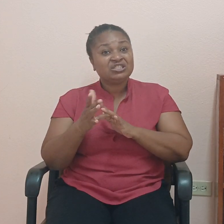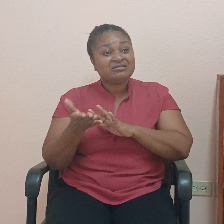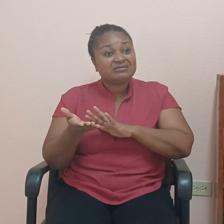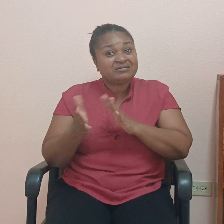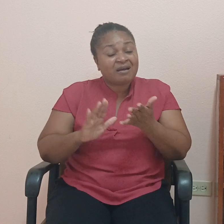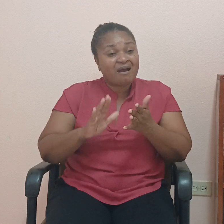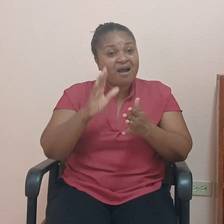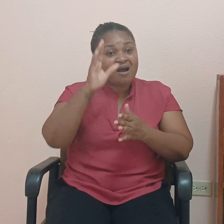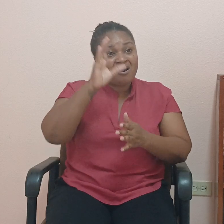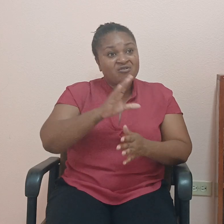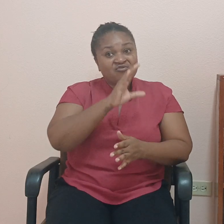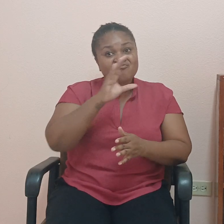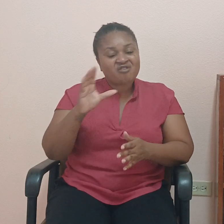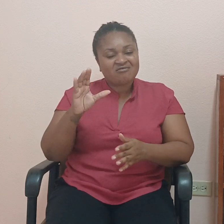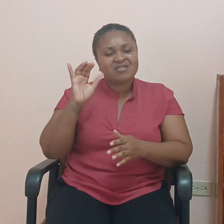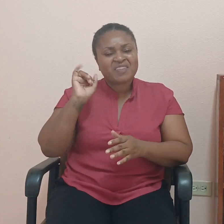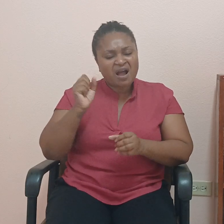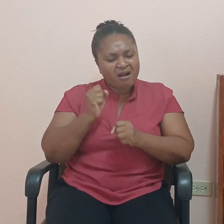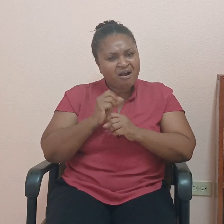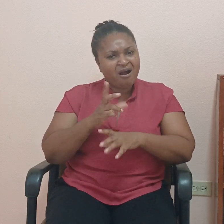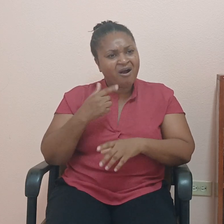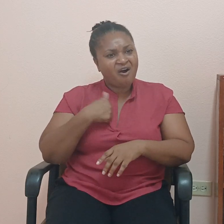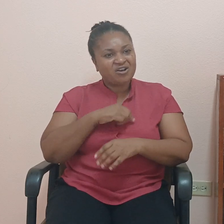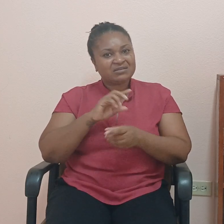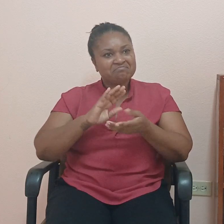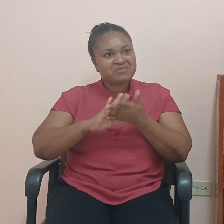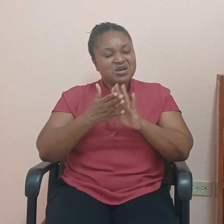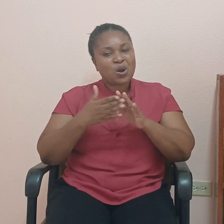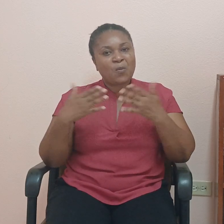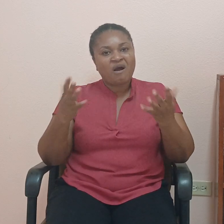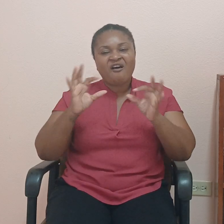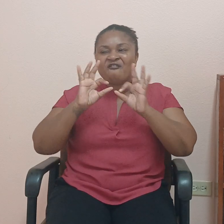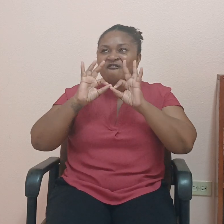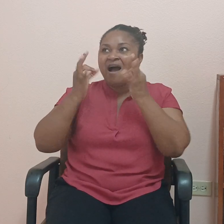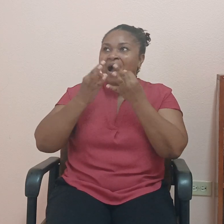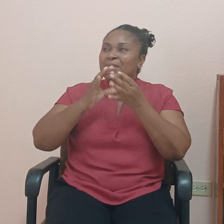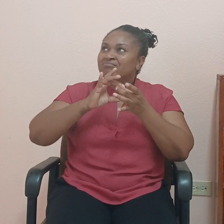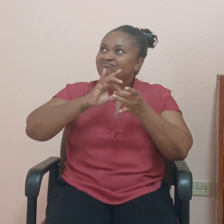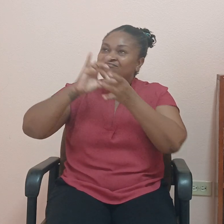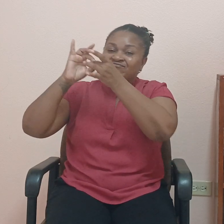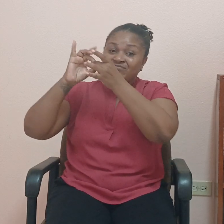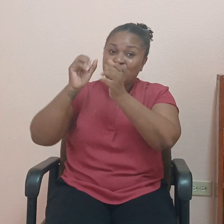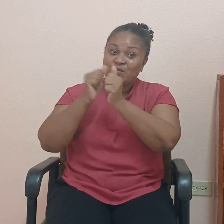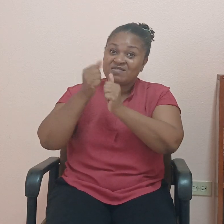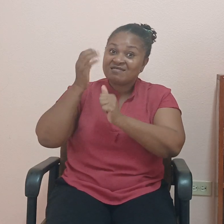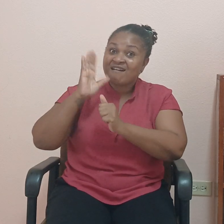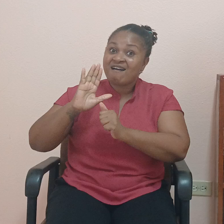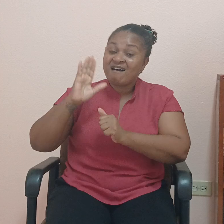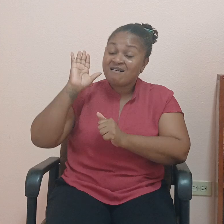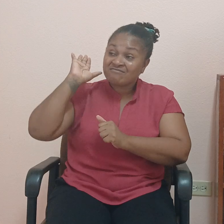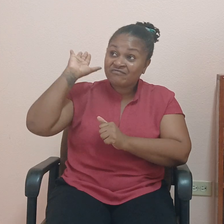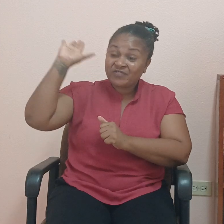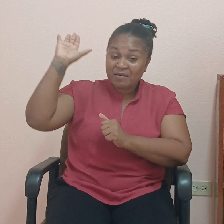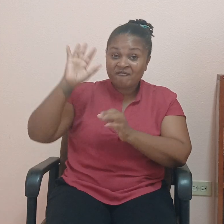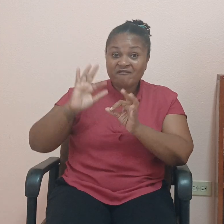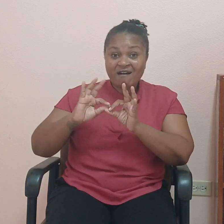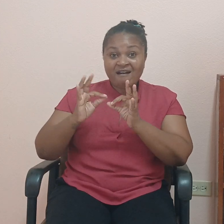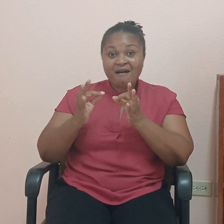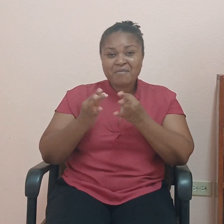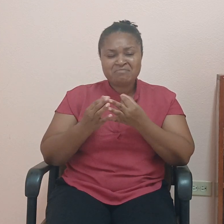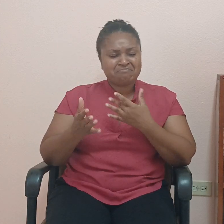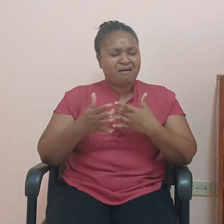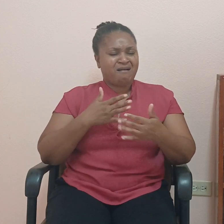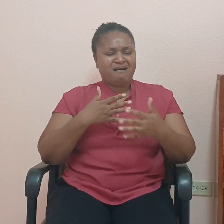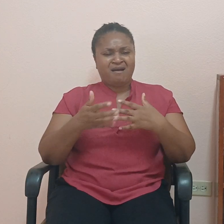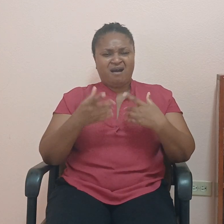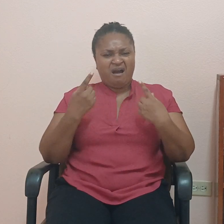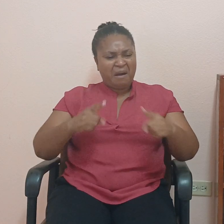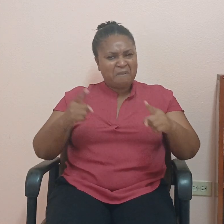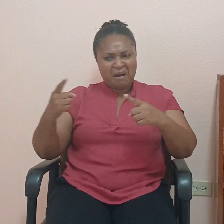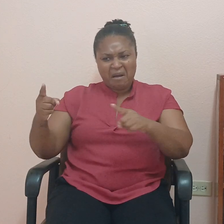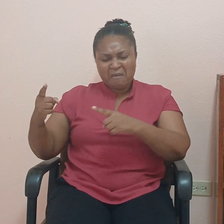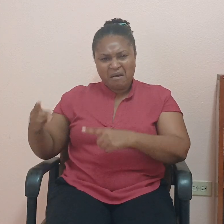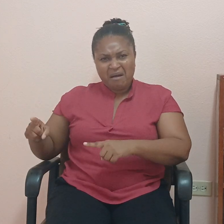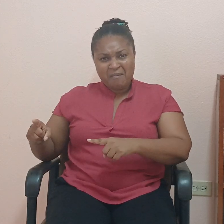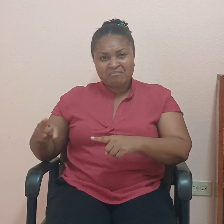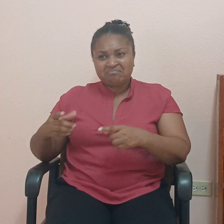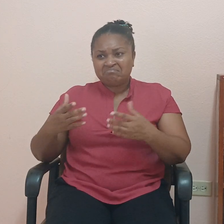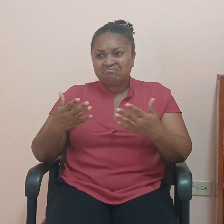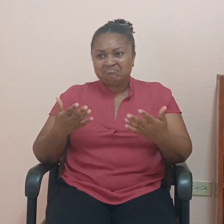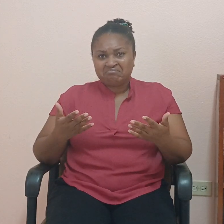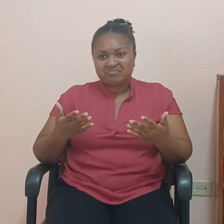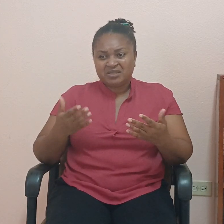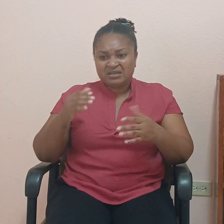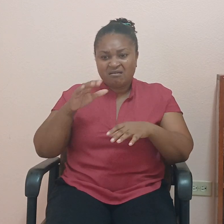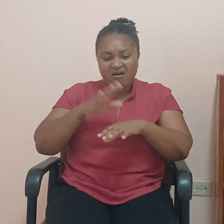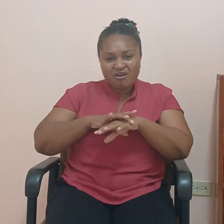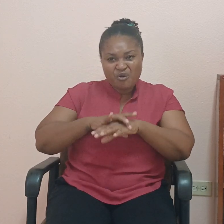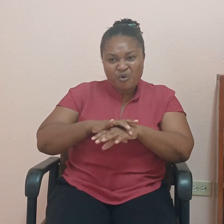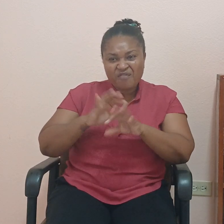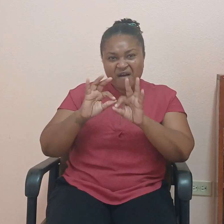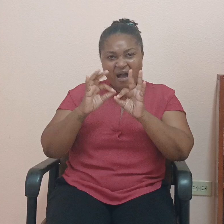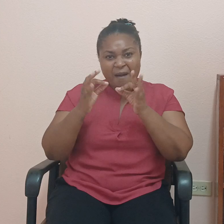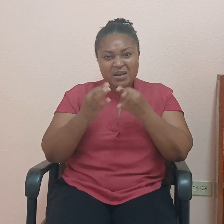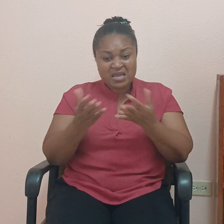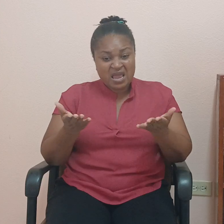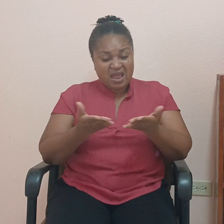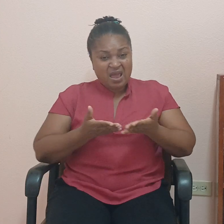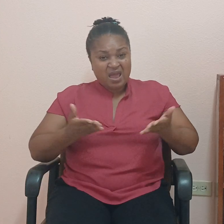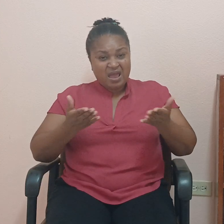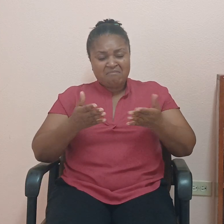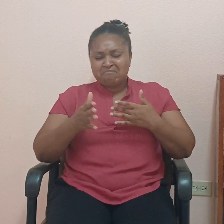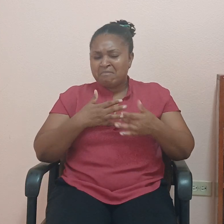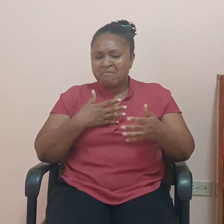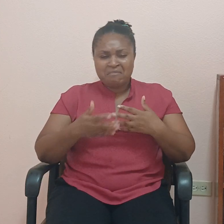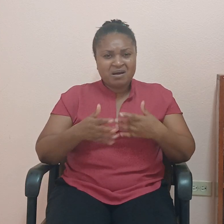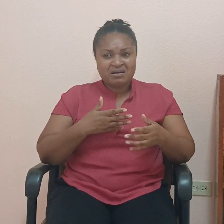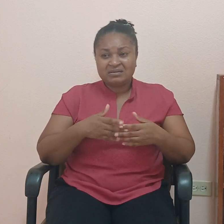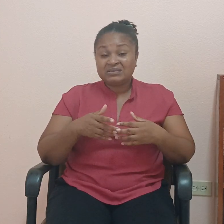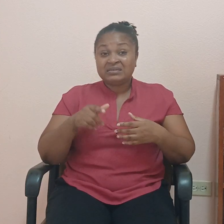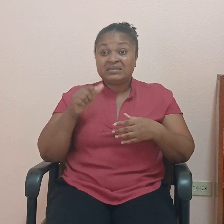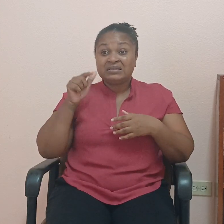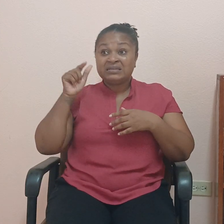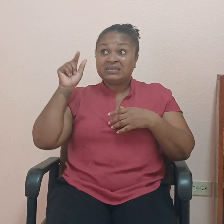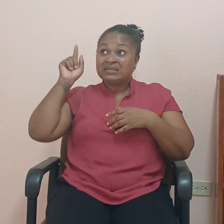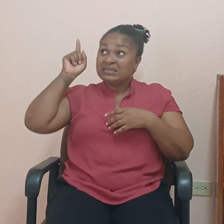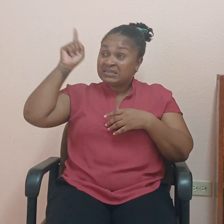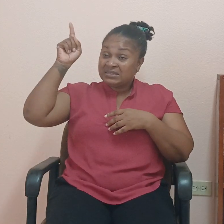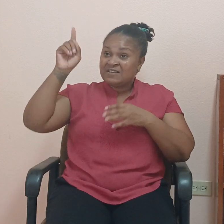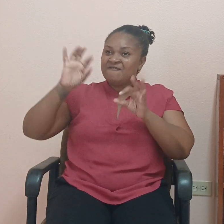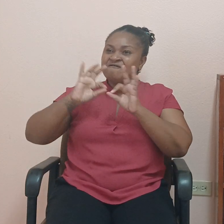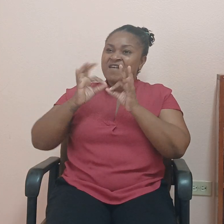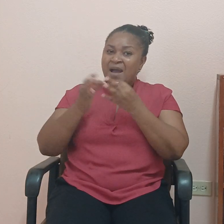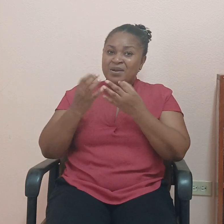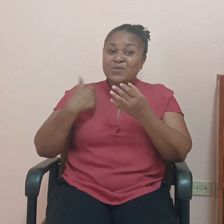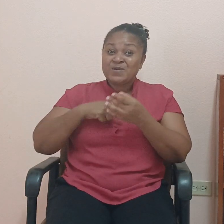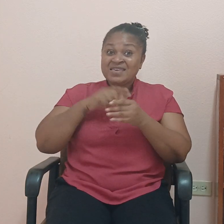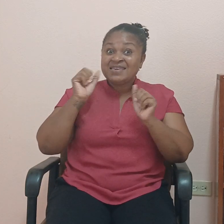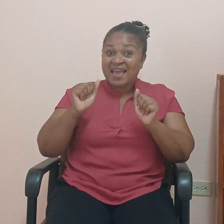WE ARE FAMILY. REGARDLESS OF WHAT OUR EARTHLY FAMILY MAY BE LIKE, THIS IS FAMILY WE CAN TRUST.